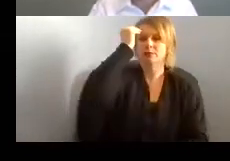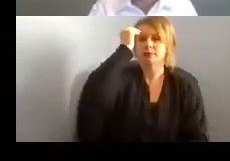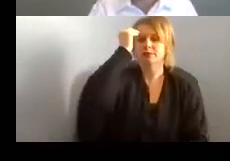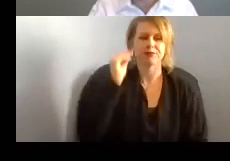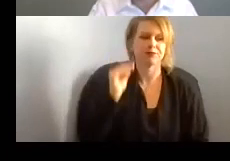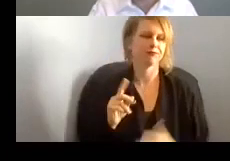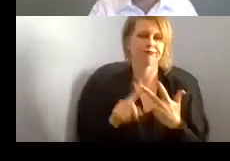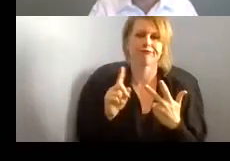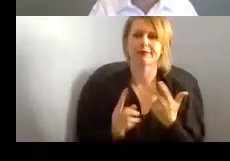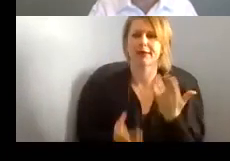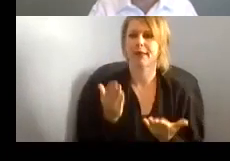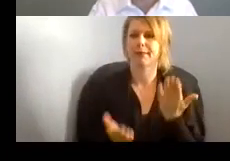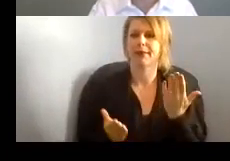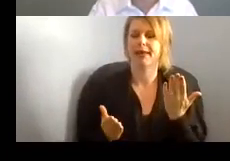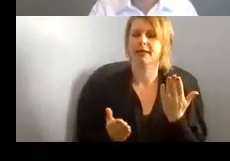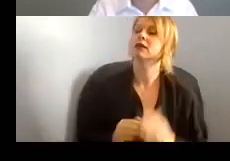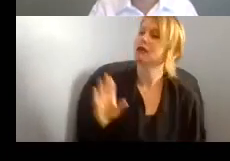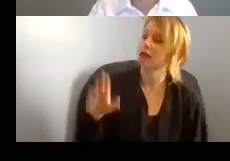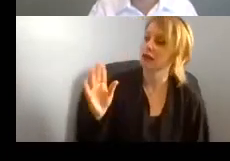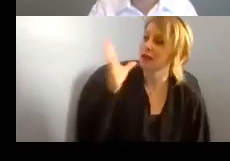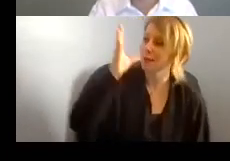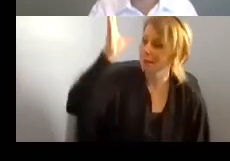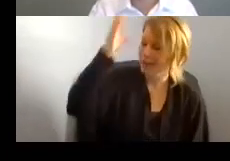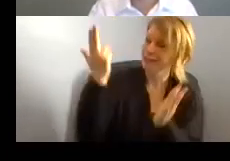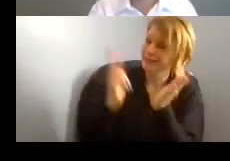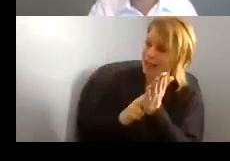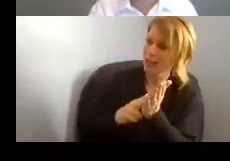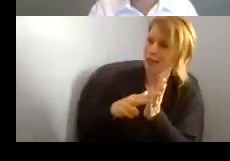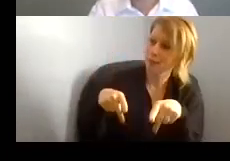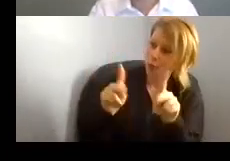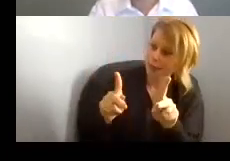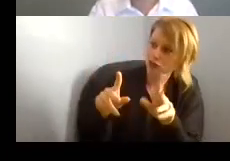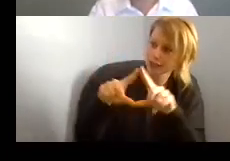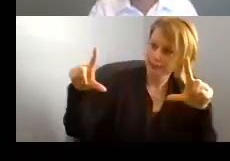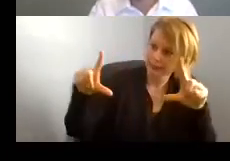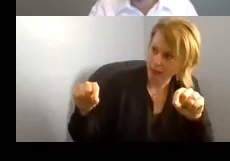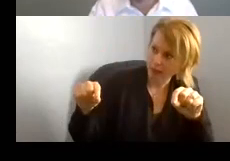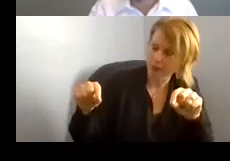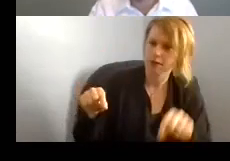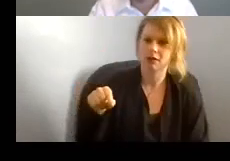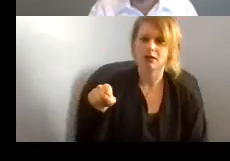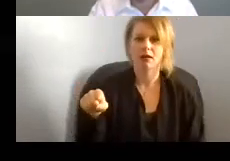for students to simply have their parents sign a permission slip will remind the child if a parent has died.